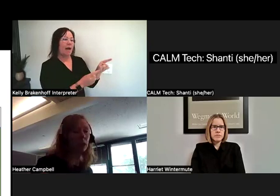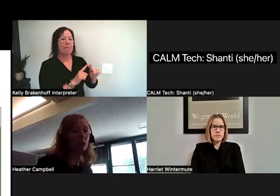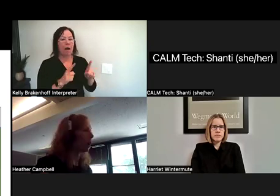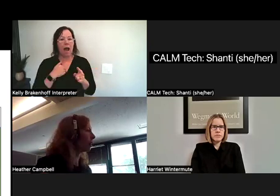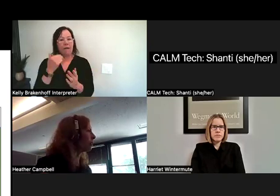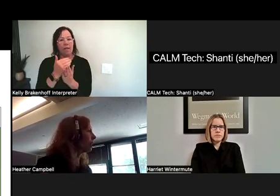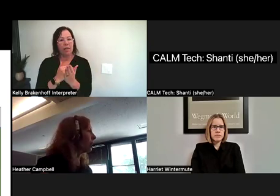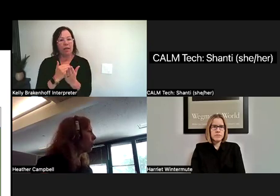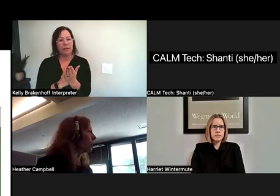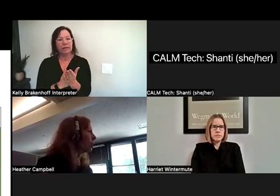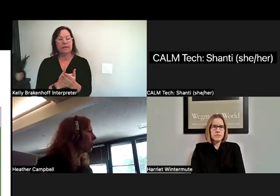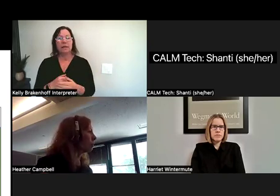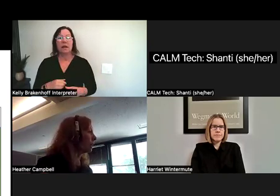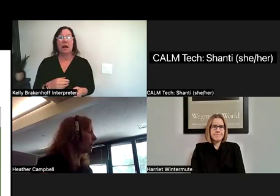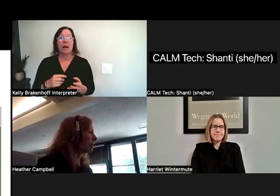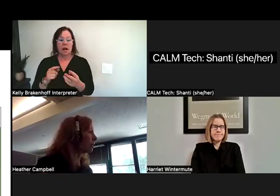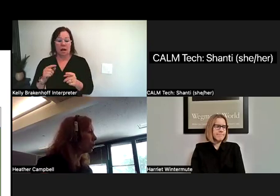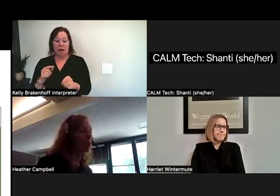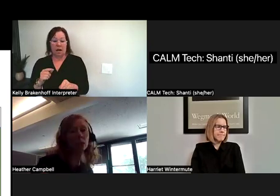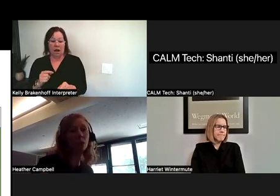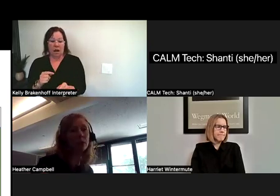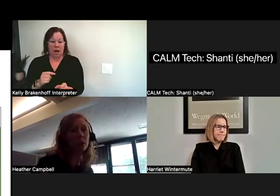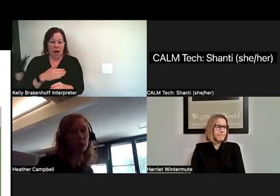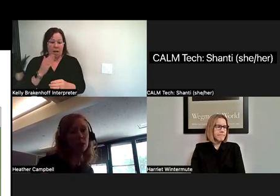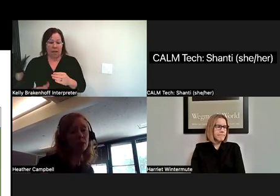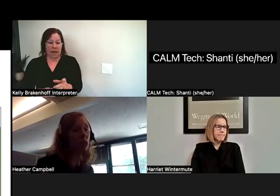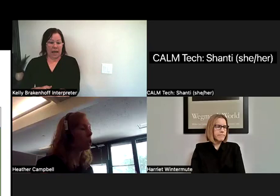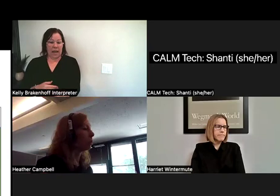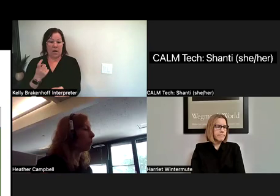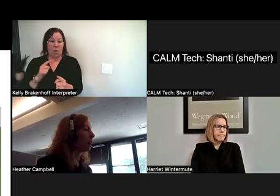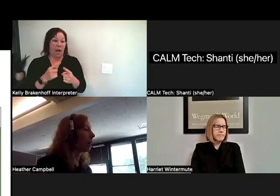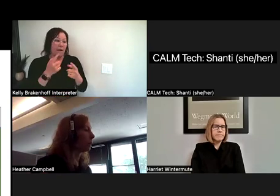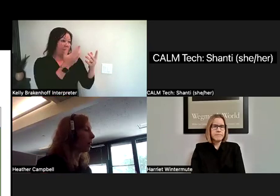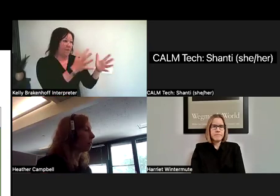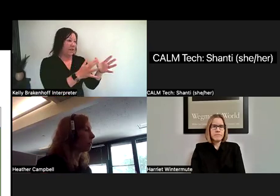keep track of. We also that completed sheet. So if something was finished we would copy it out of the